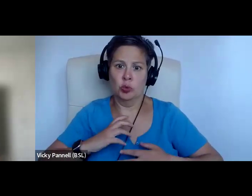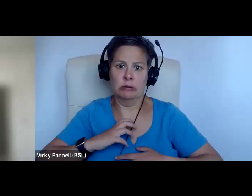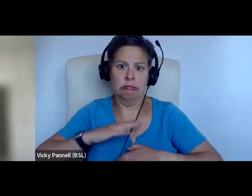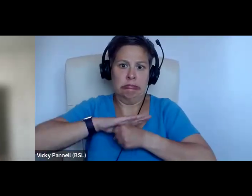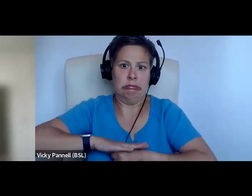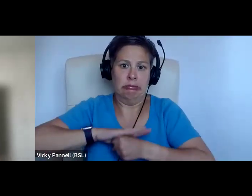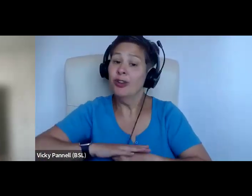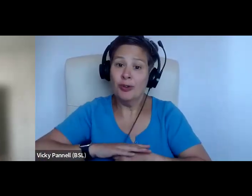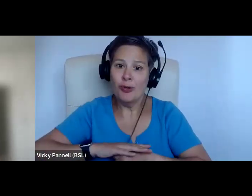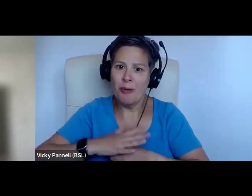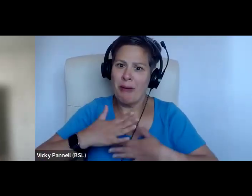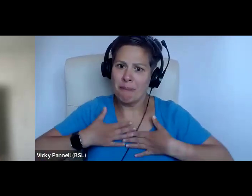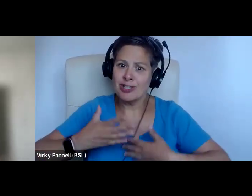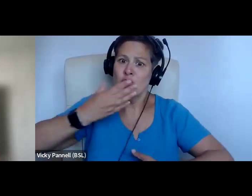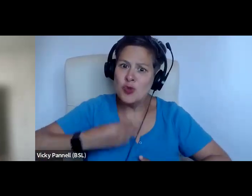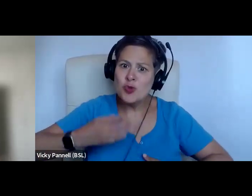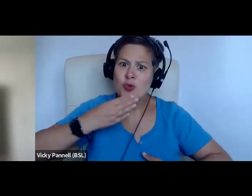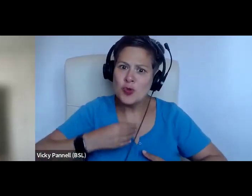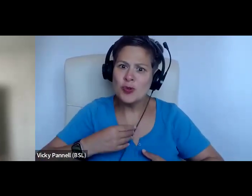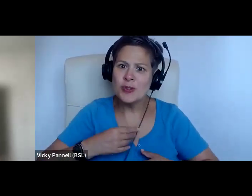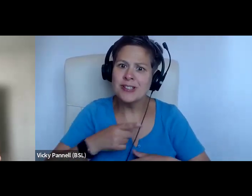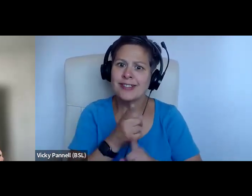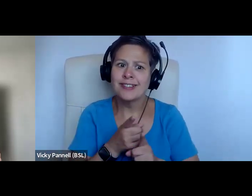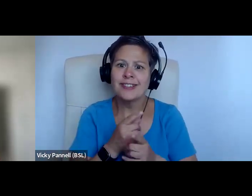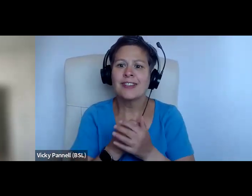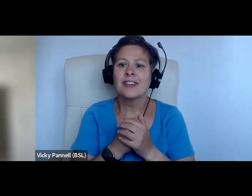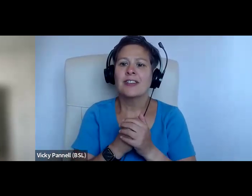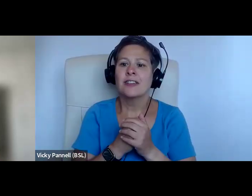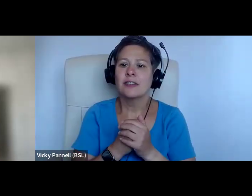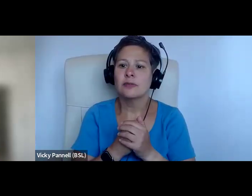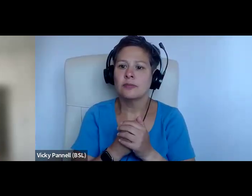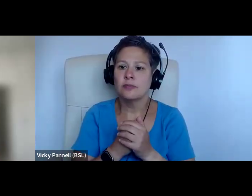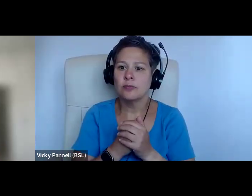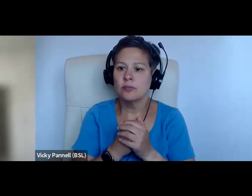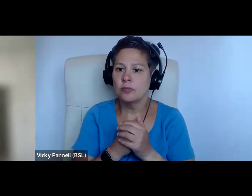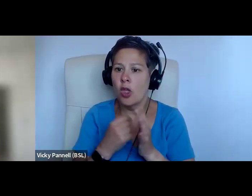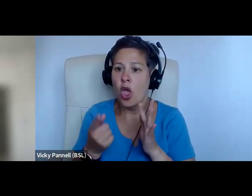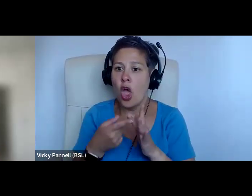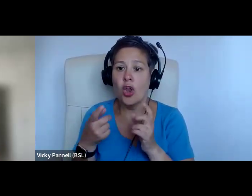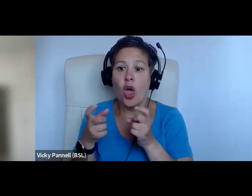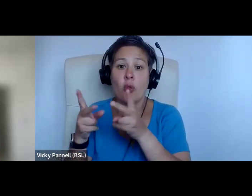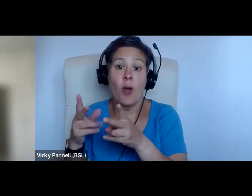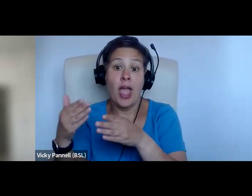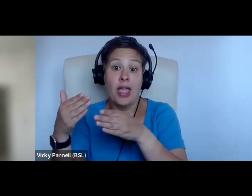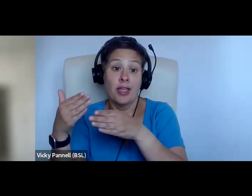disability and higher education panel. And this panel is made up of 11 people who are